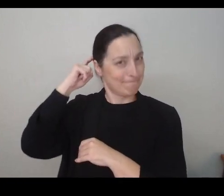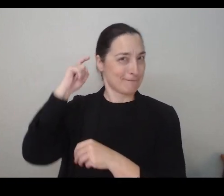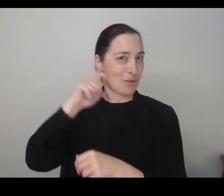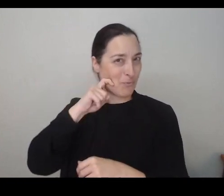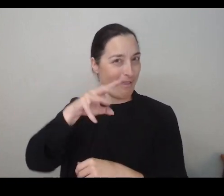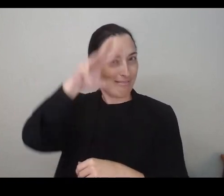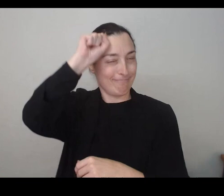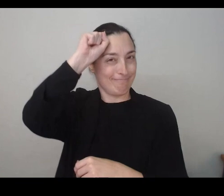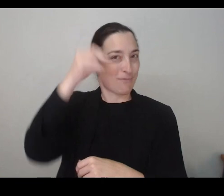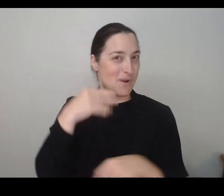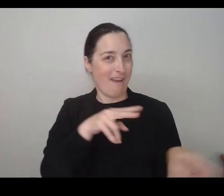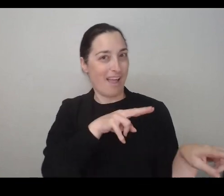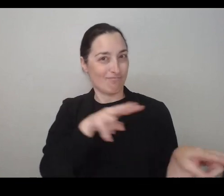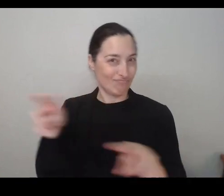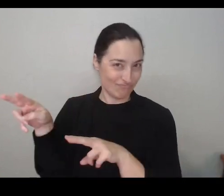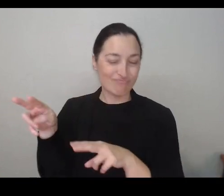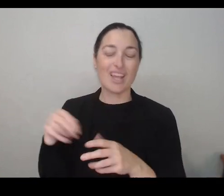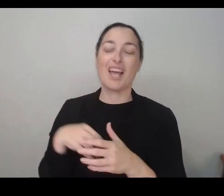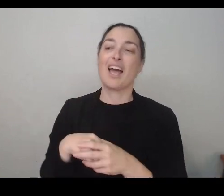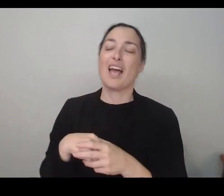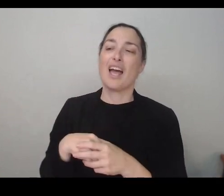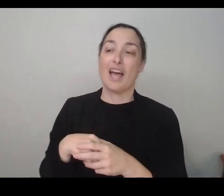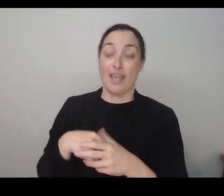over the many months is that Gauguin was an alchemist